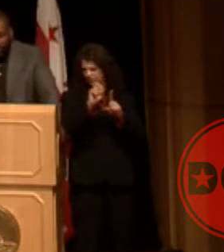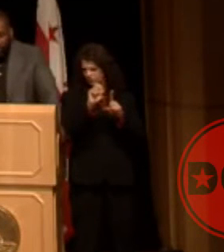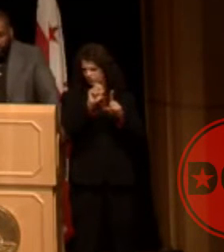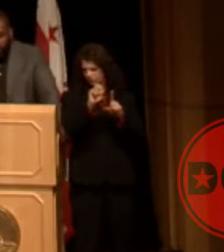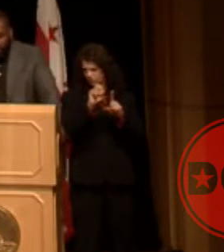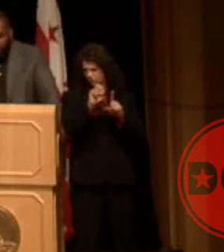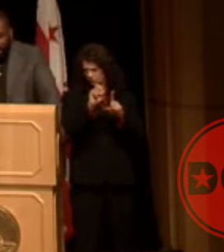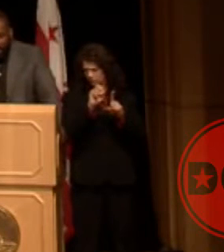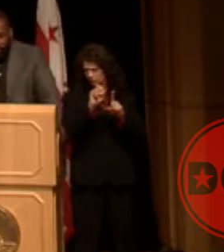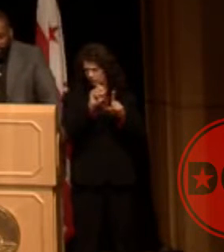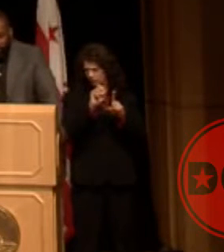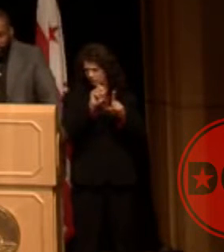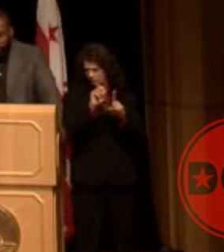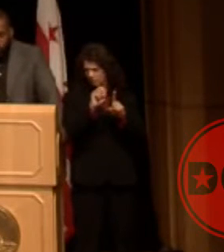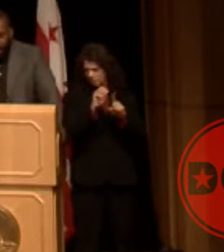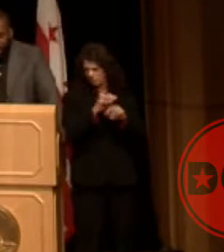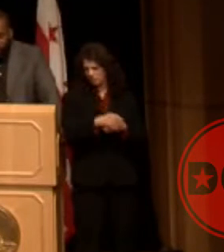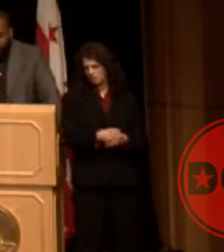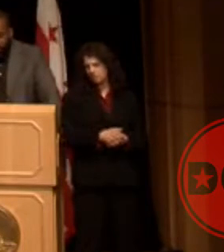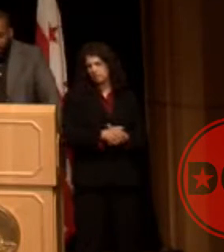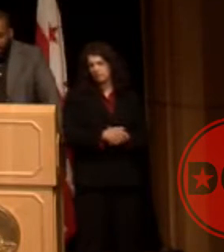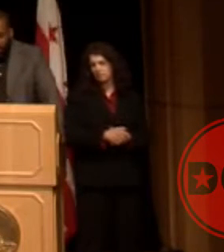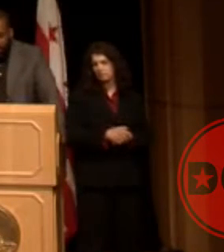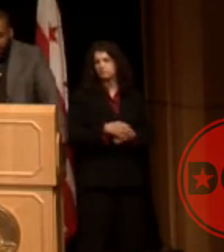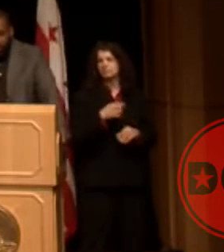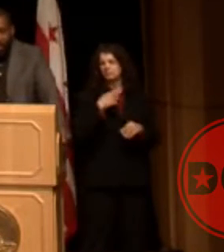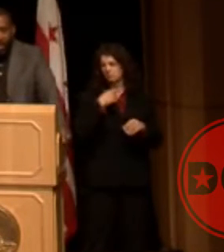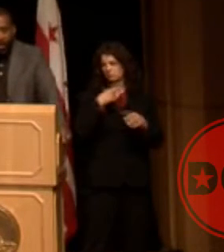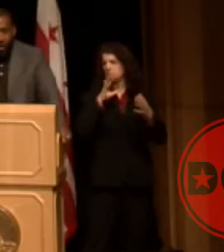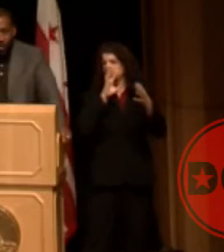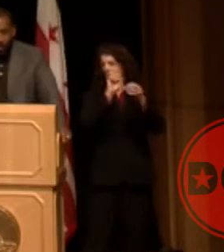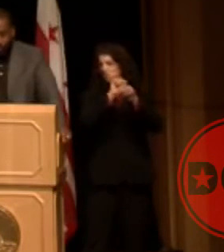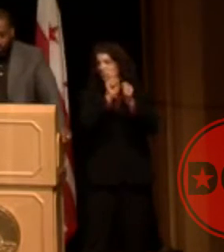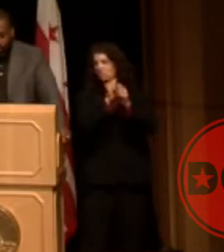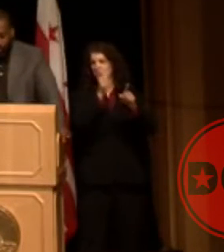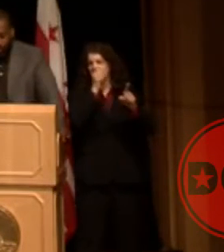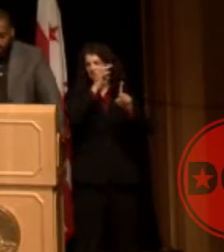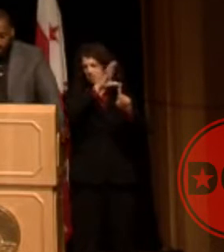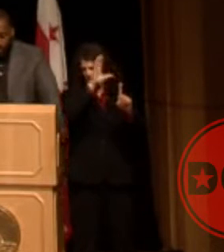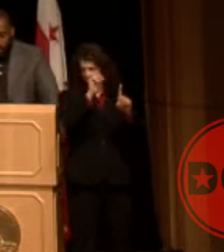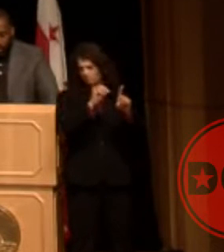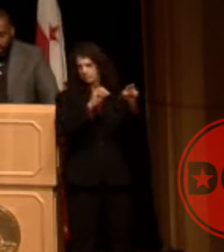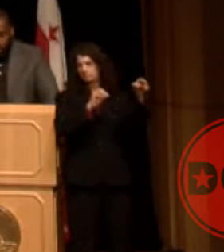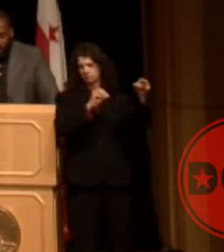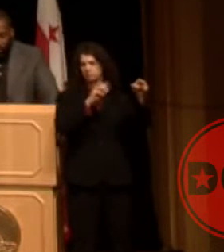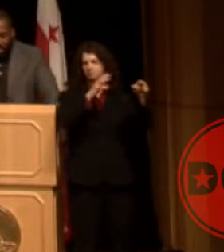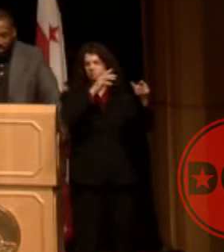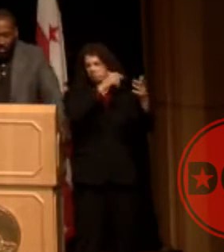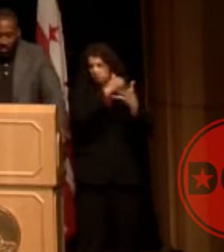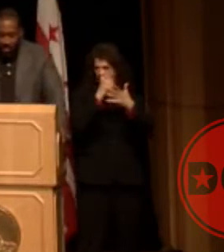THE CONSTRUCTION DOCUMENT FOR HIS A BRAND NEW RECREATION CENTER AND PARK IMPROVEMENTS THE NEW RECREATION CENTER AT